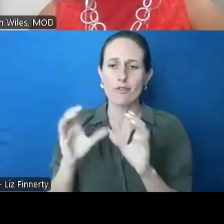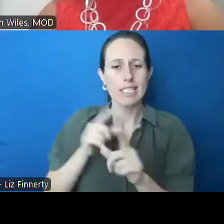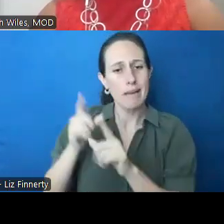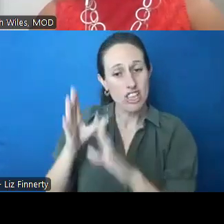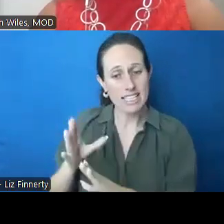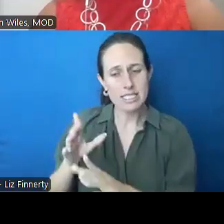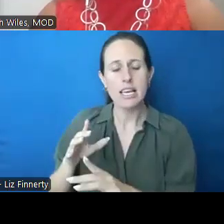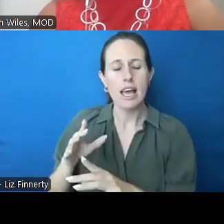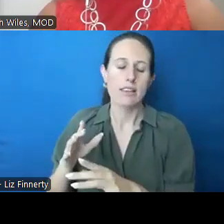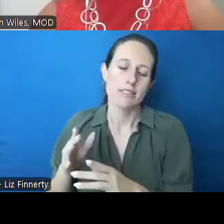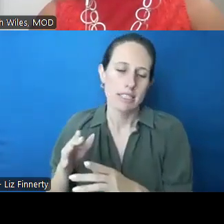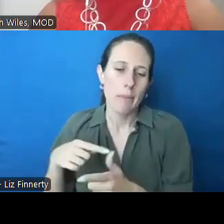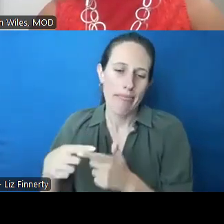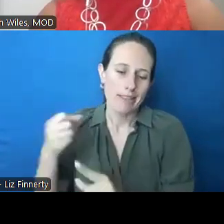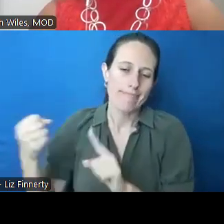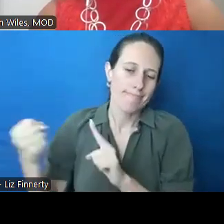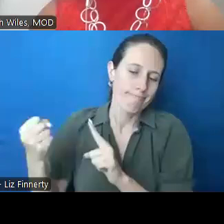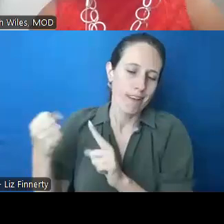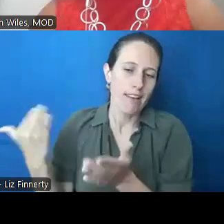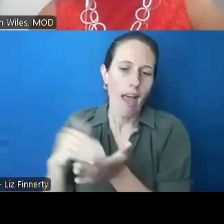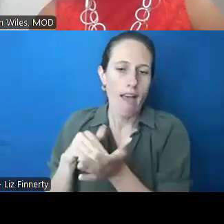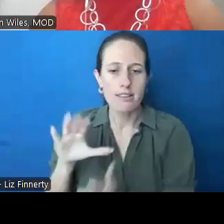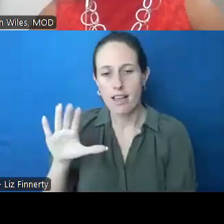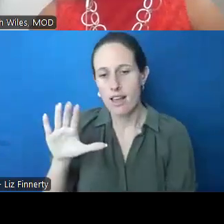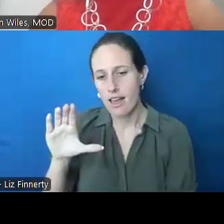and so it's part of the problem